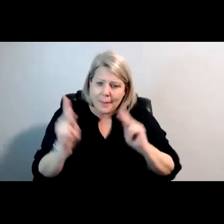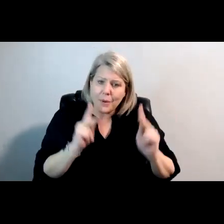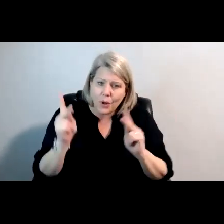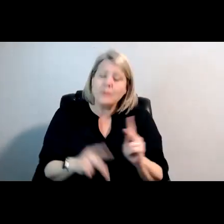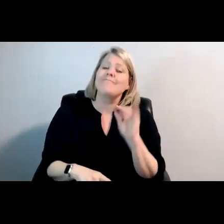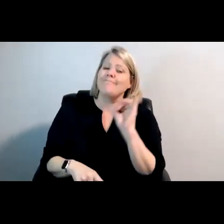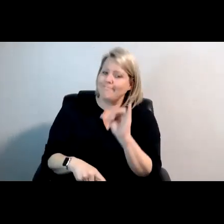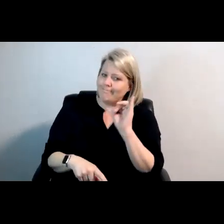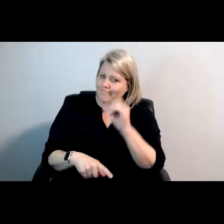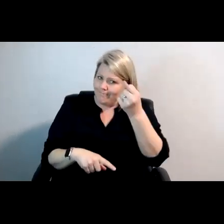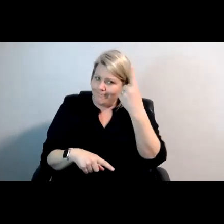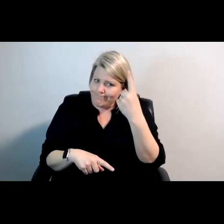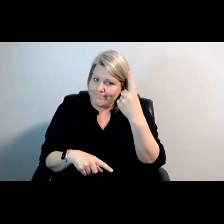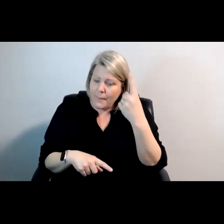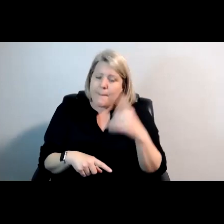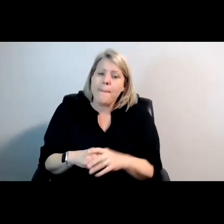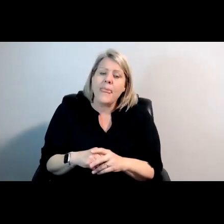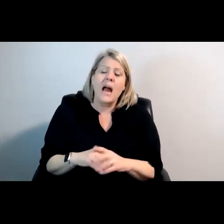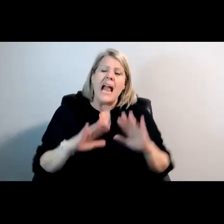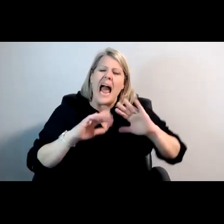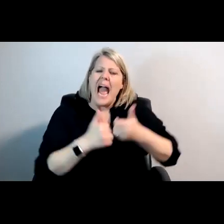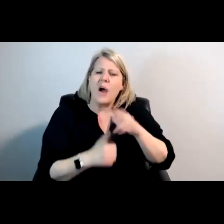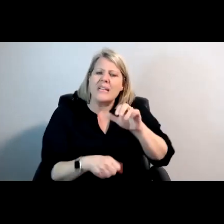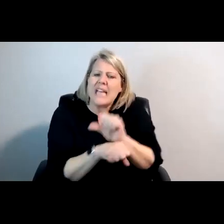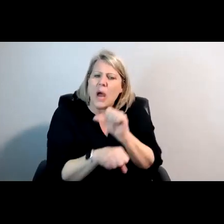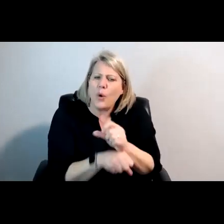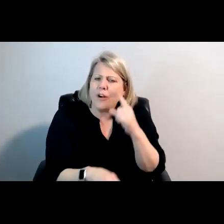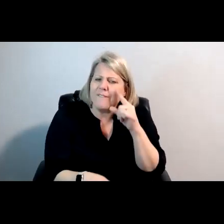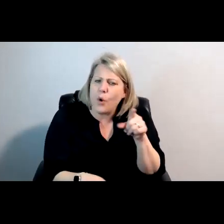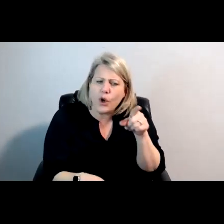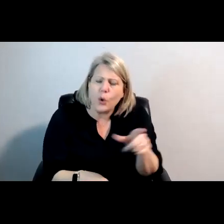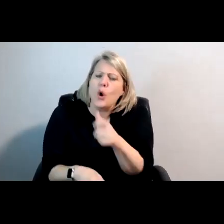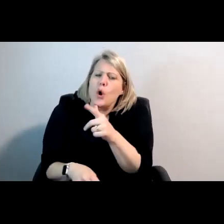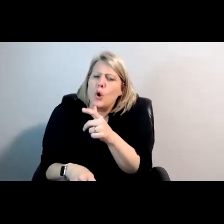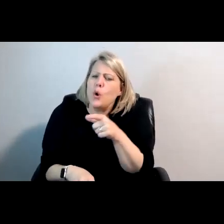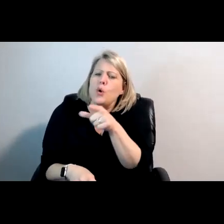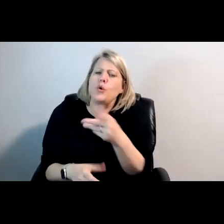[Tina] Got it. And how does it work for you? Who do you look to for assistance if you need it?